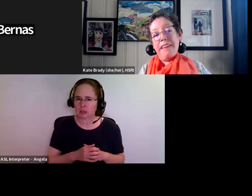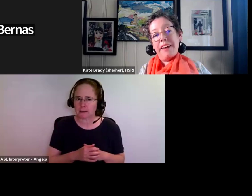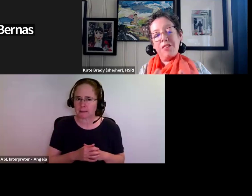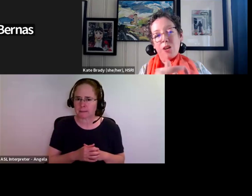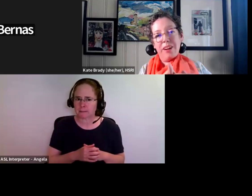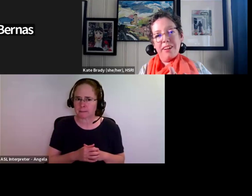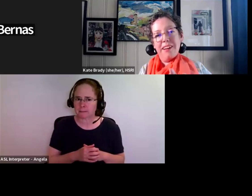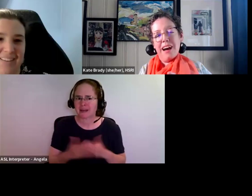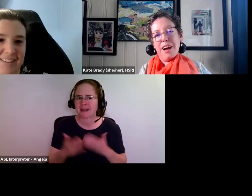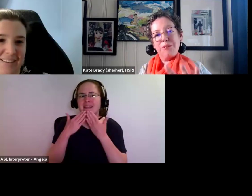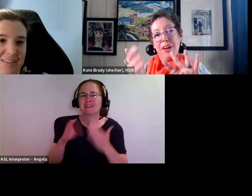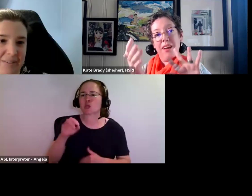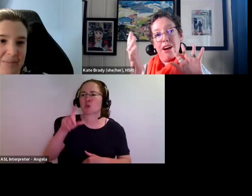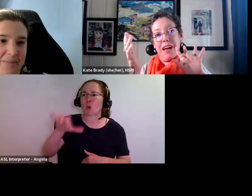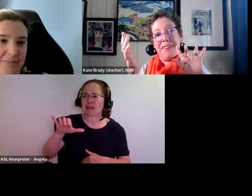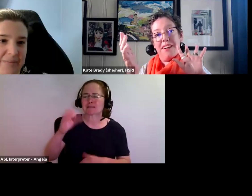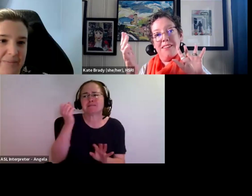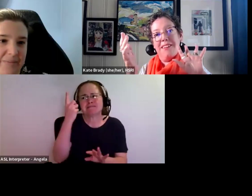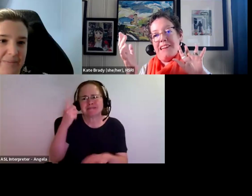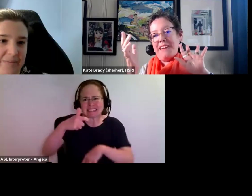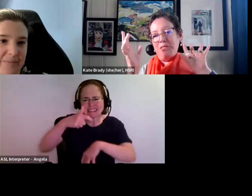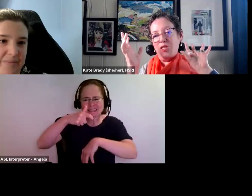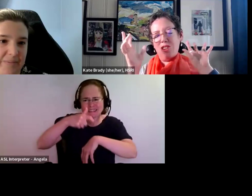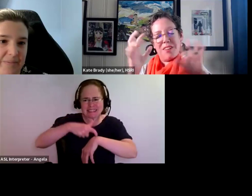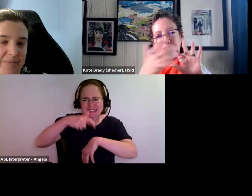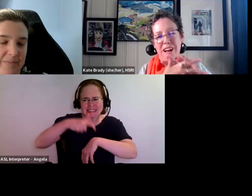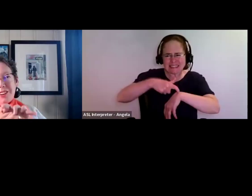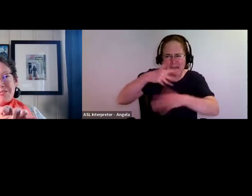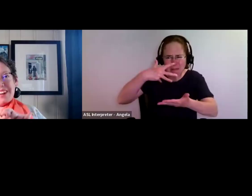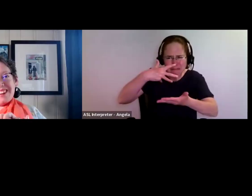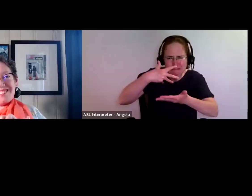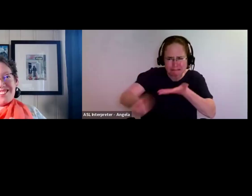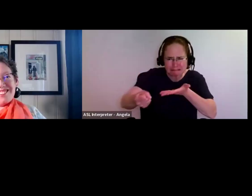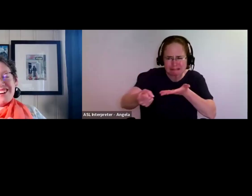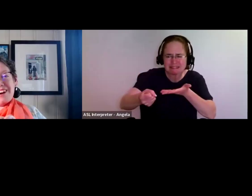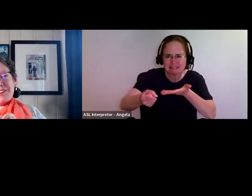Kate Brady: Thanks, Cody, we are at the just final minutes. Okay,